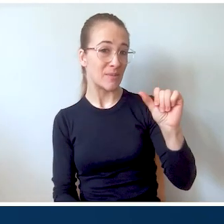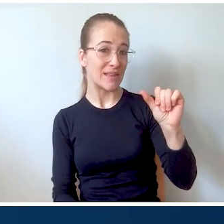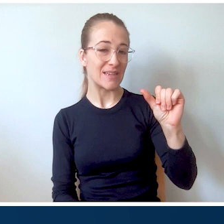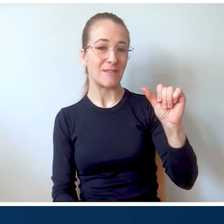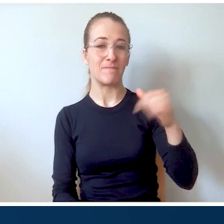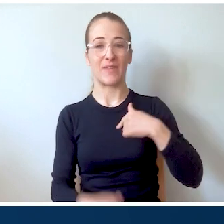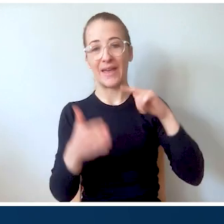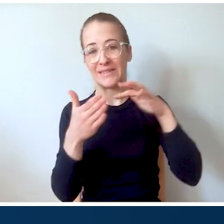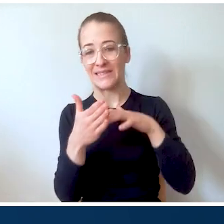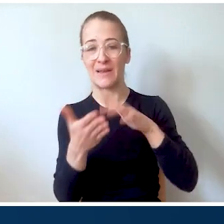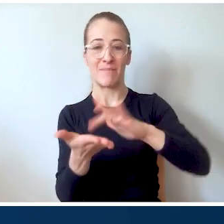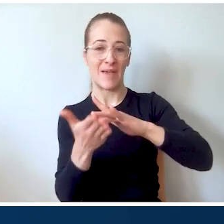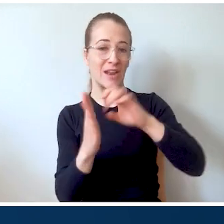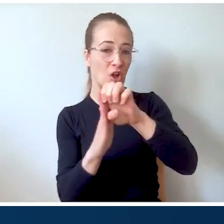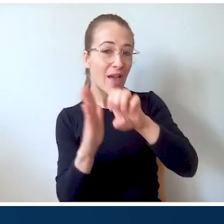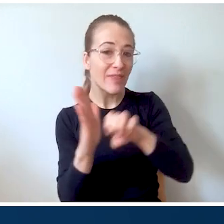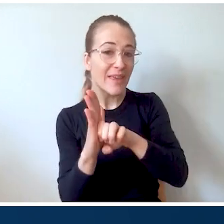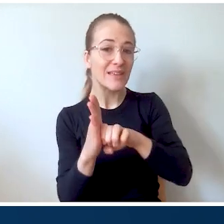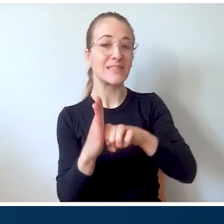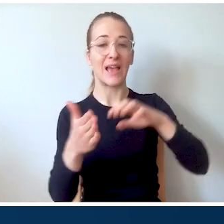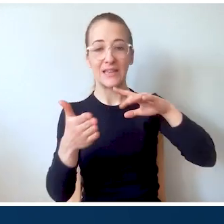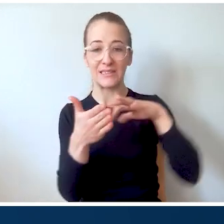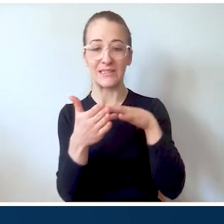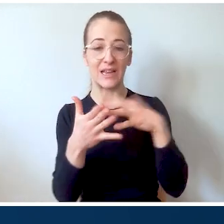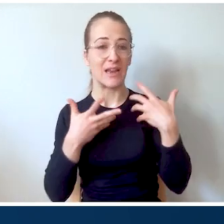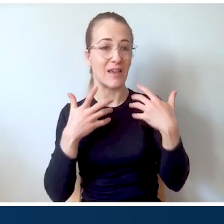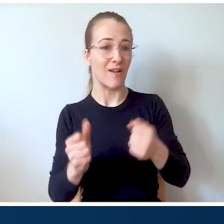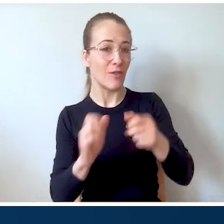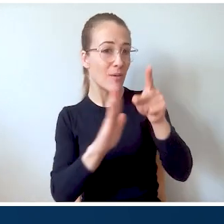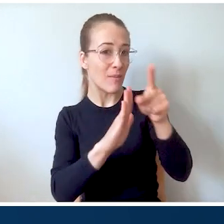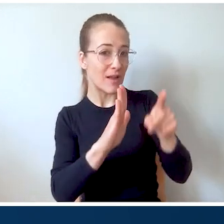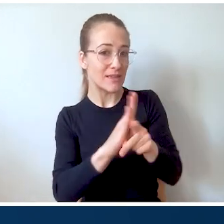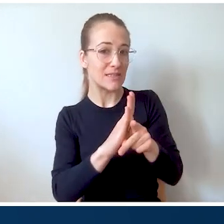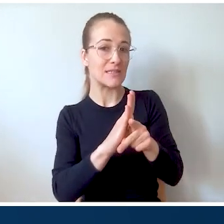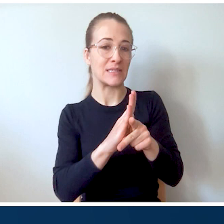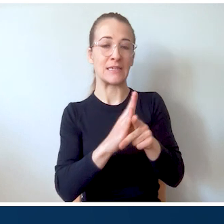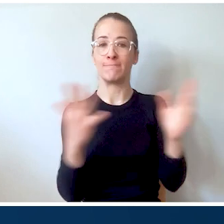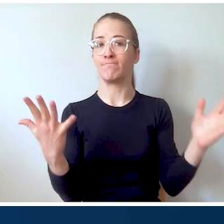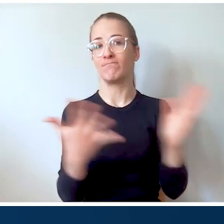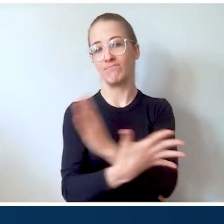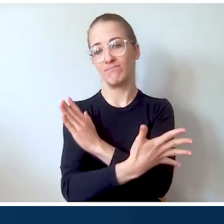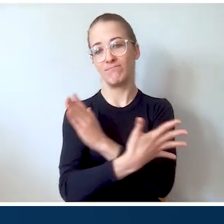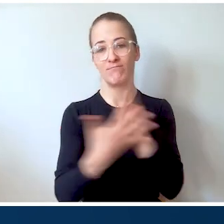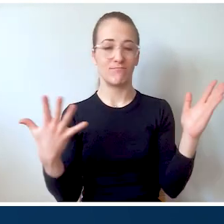I study medical ethics, I study health policy, kind of a whole gamut of health related,